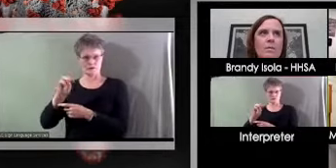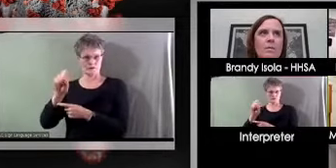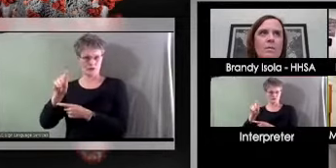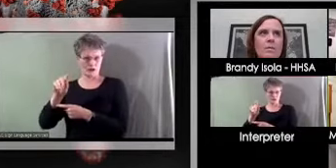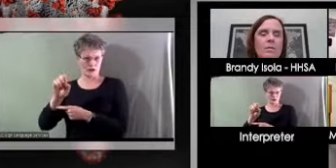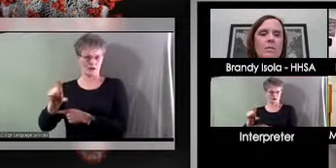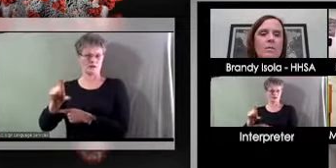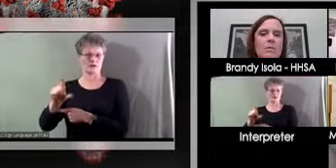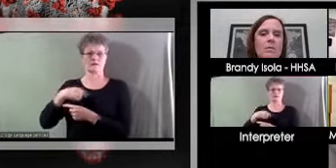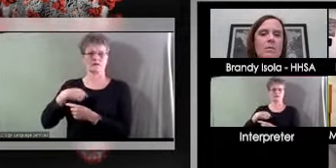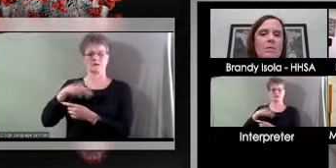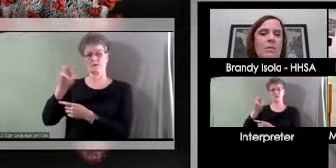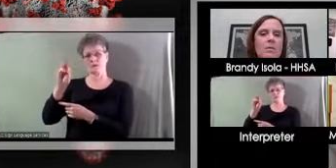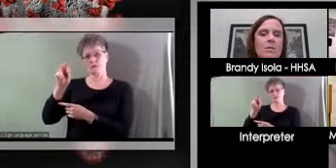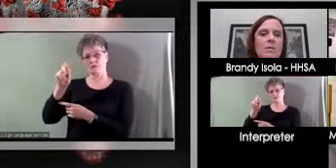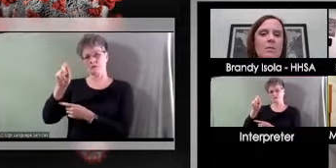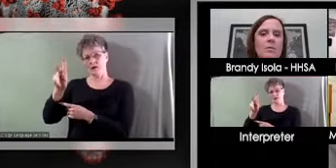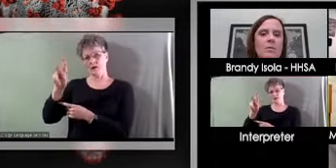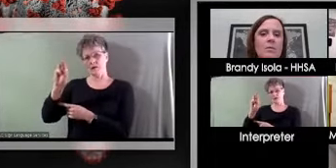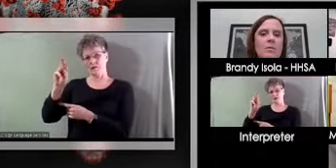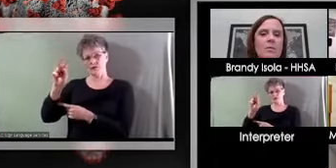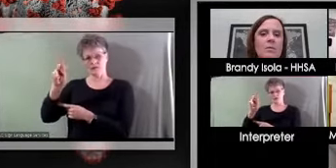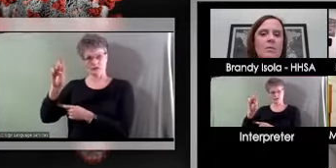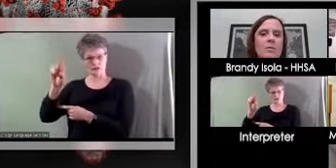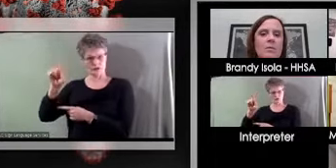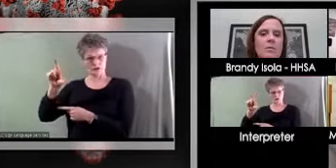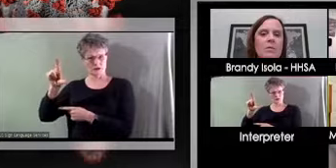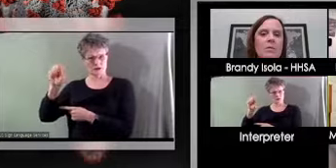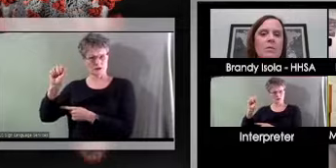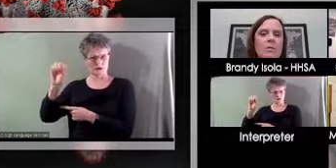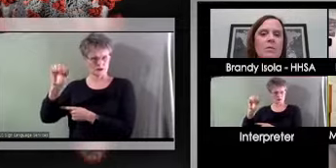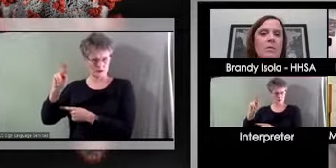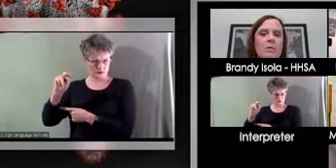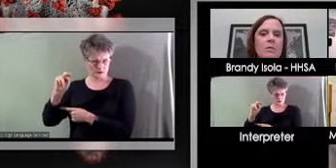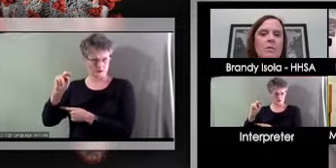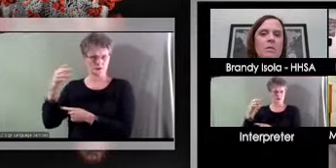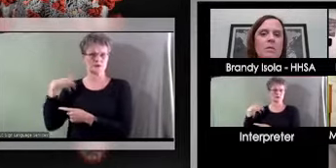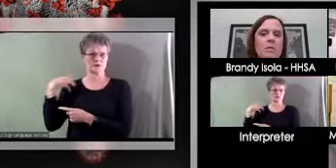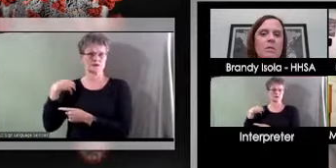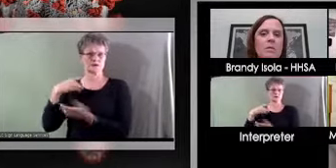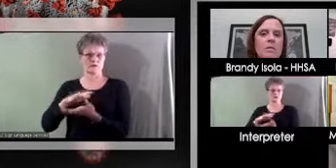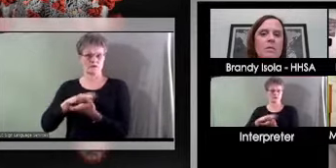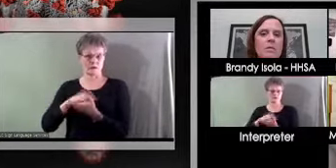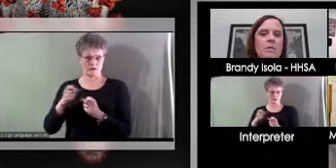Shasta Regional, and similar with Ken, saying many of our plans and implementations are in place